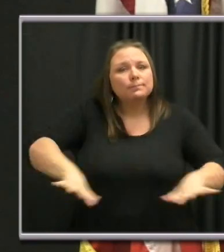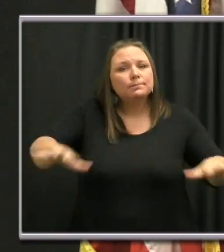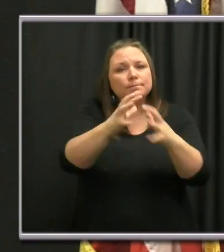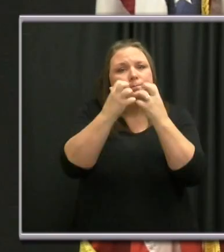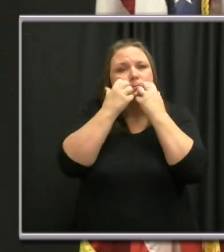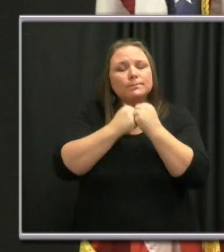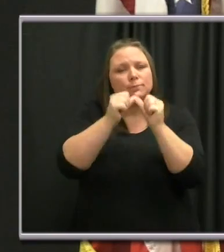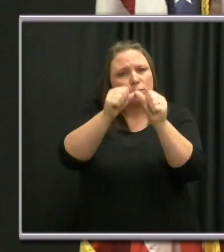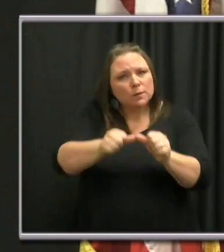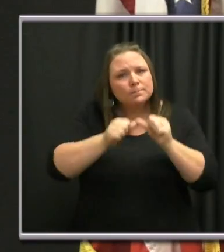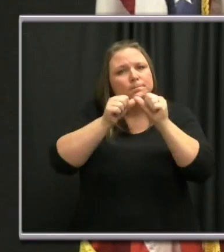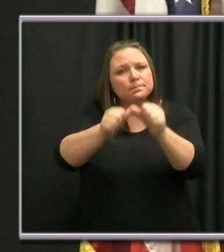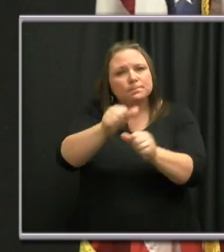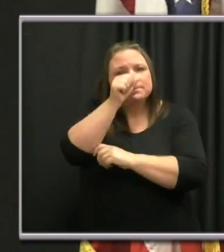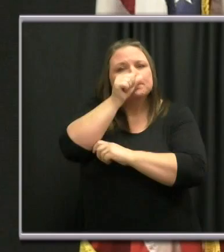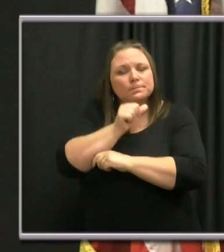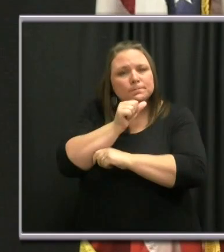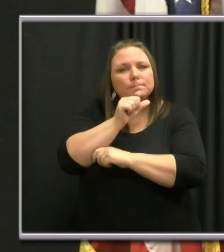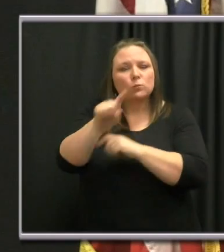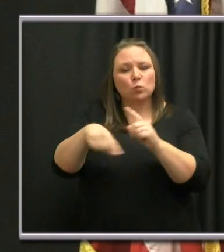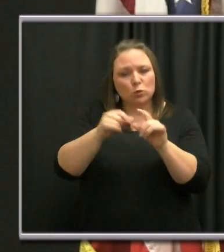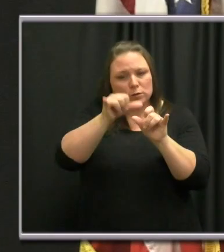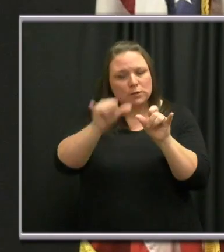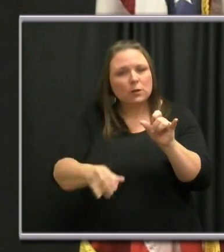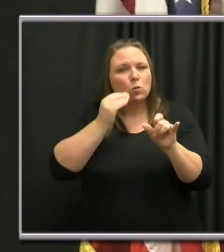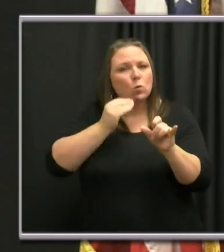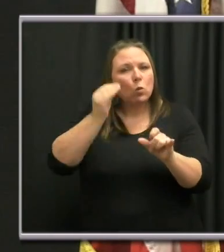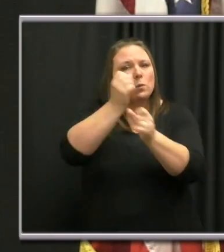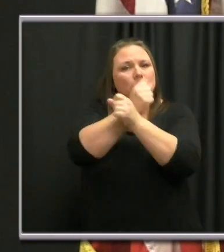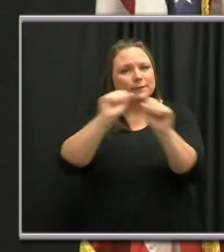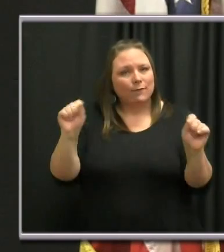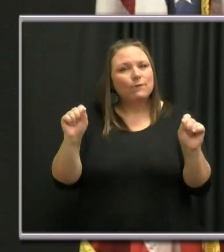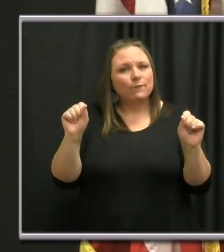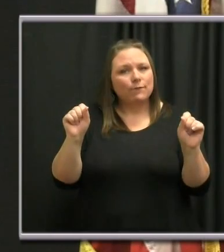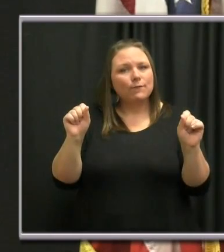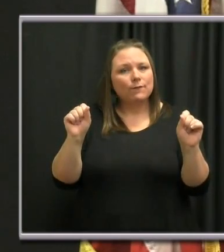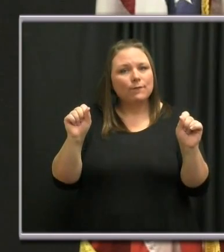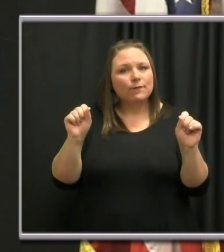AND SO BELOVED LET'S REMAIN